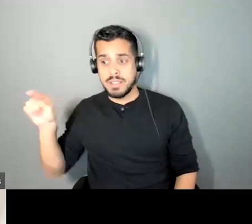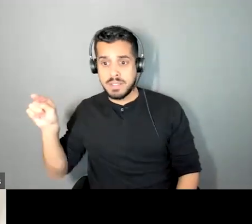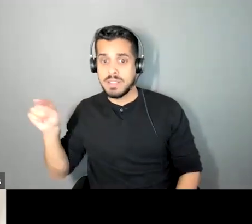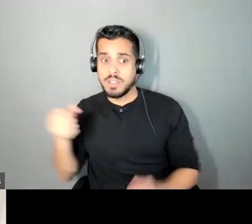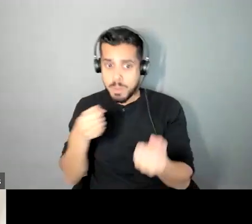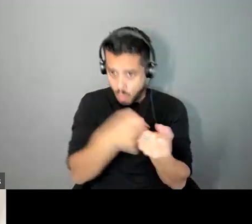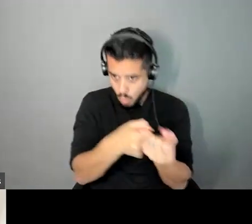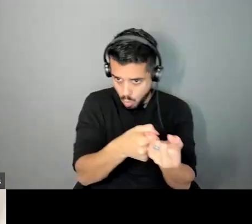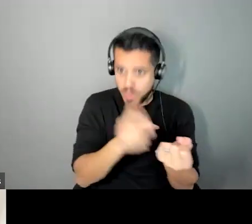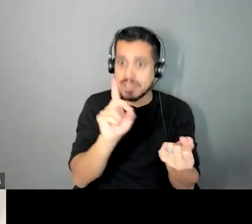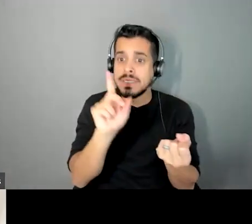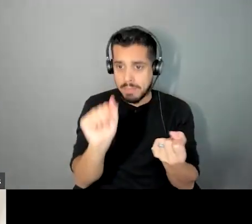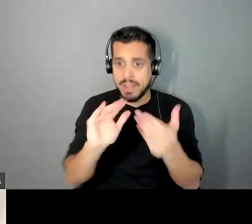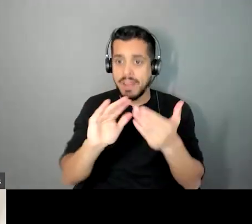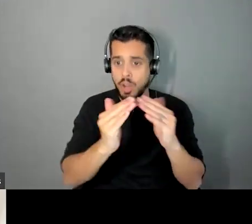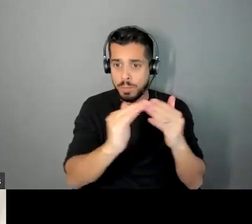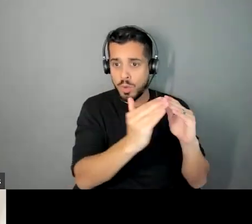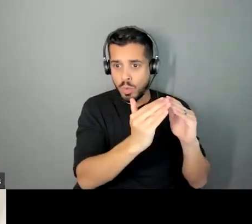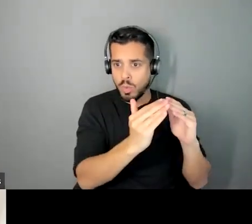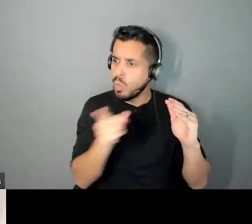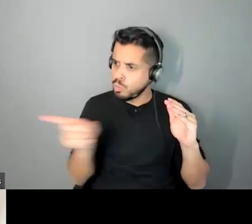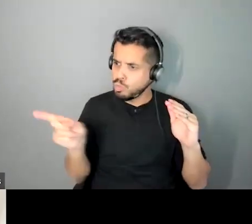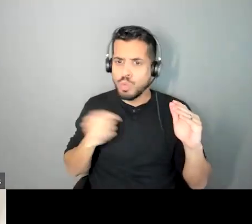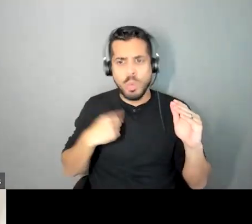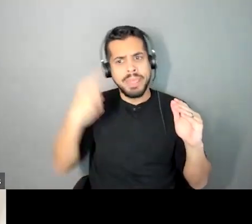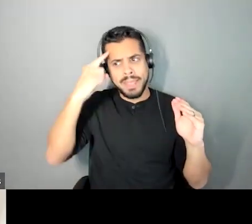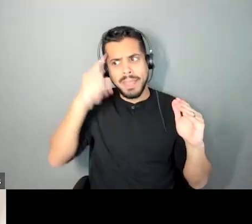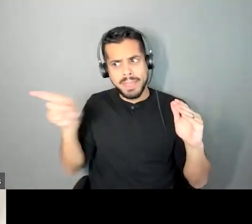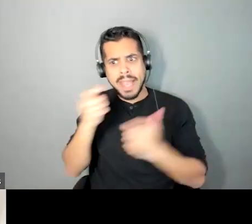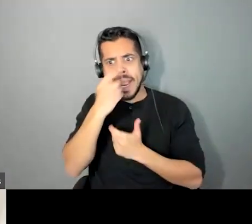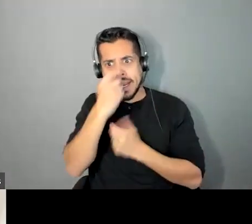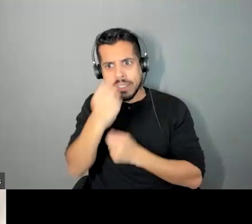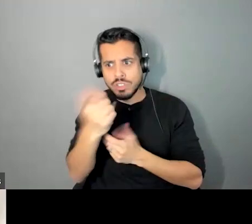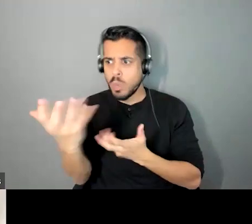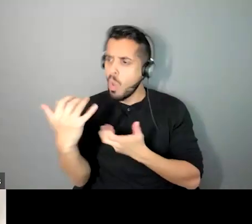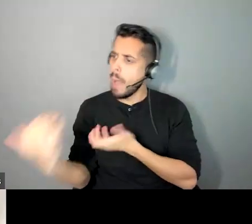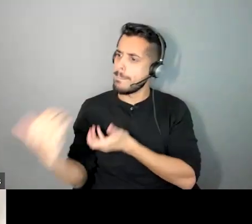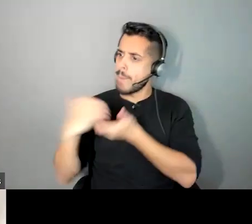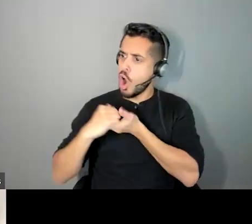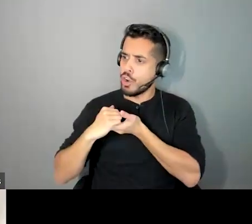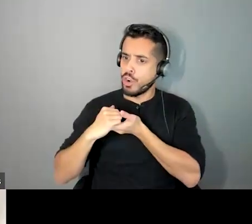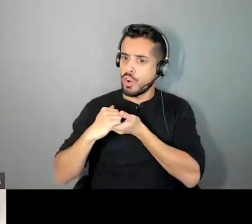um... communities would be interested to partner. And oh, no.